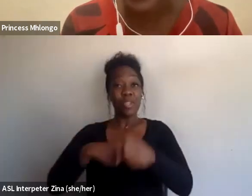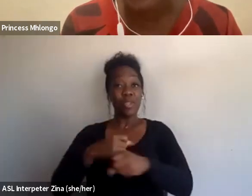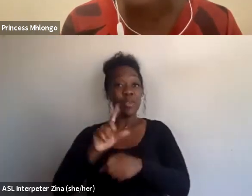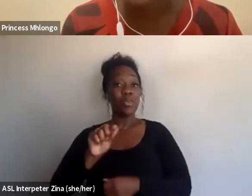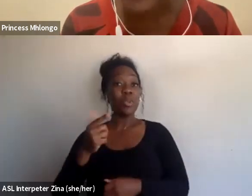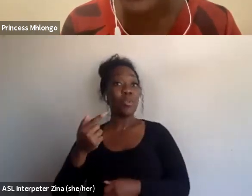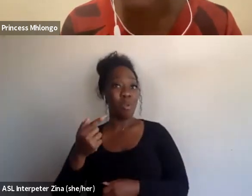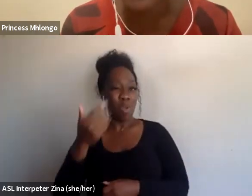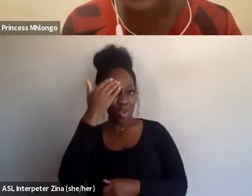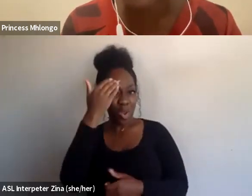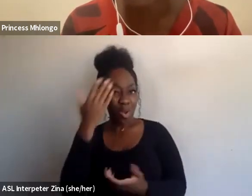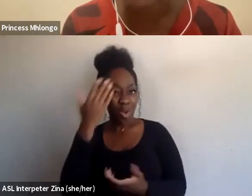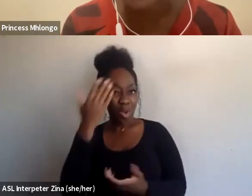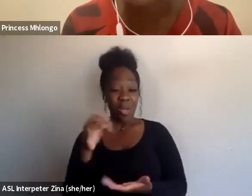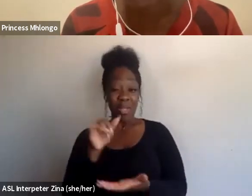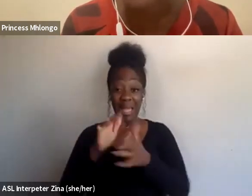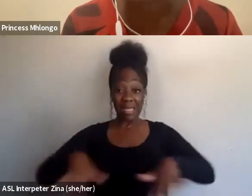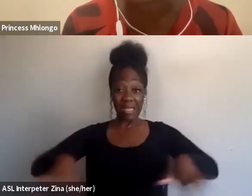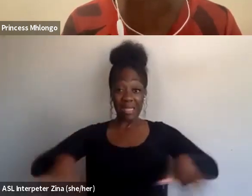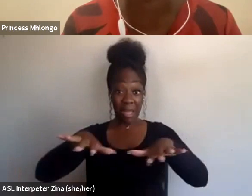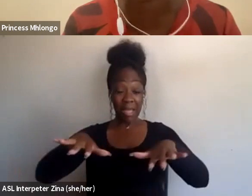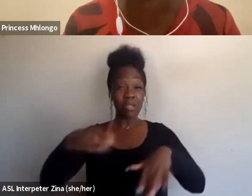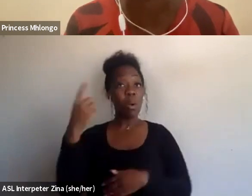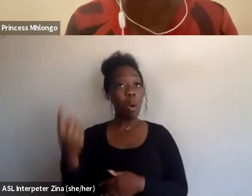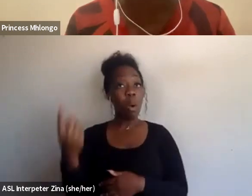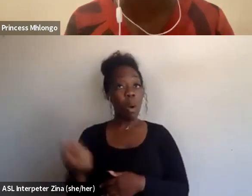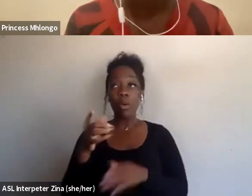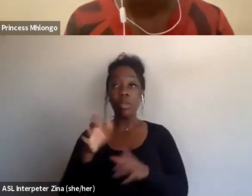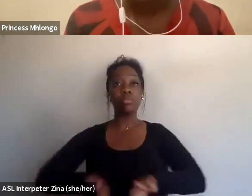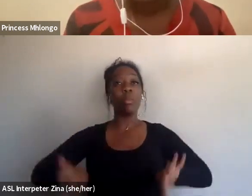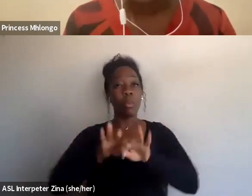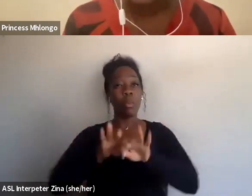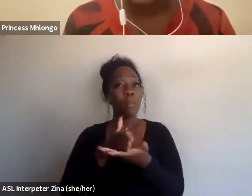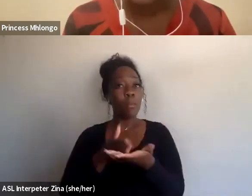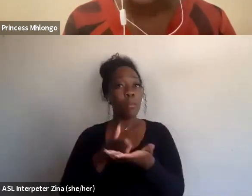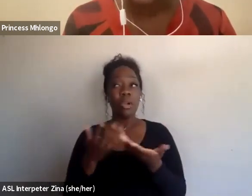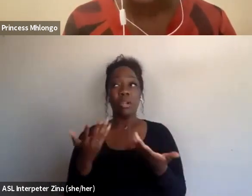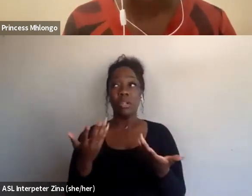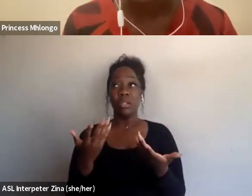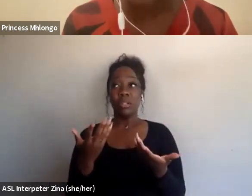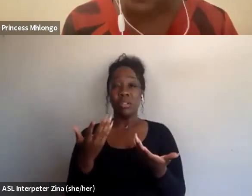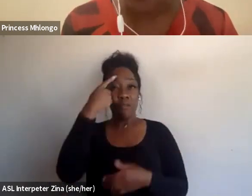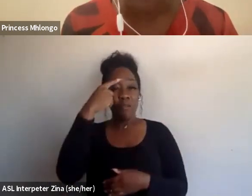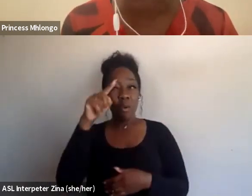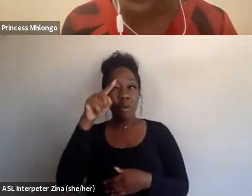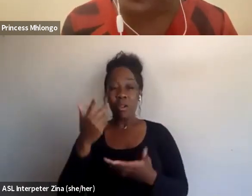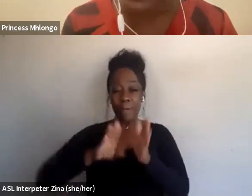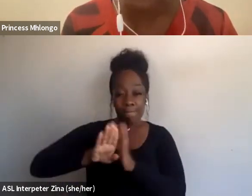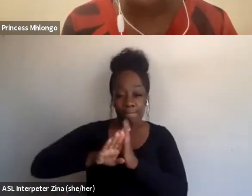And space for me has always been a crucial part in developing those voices.